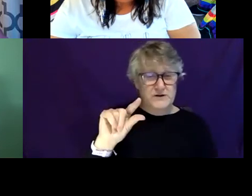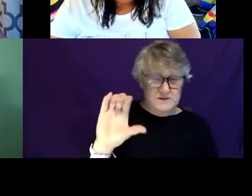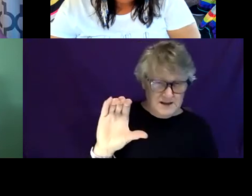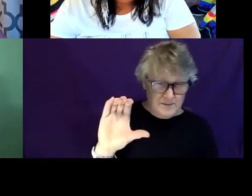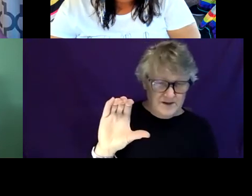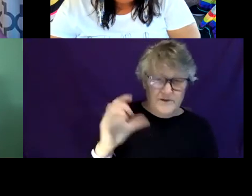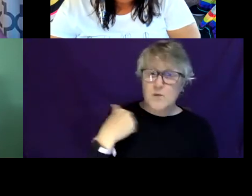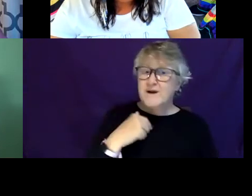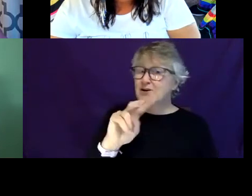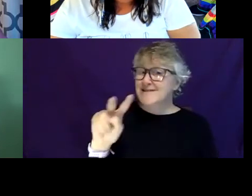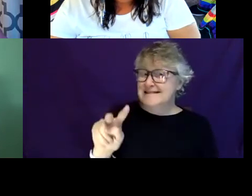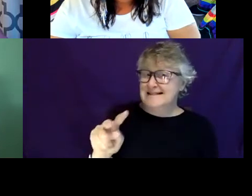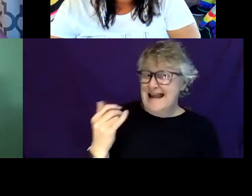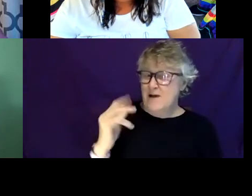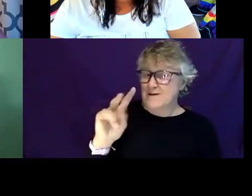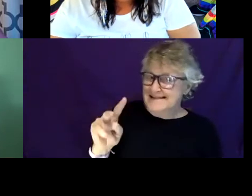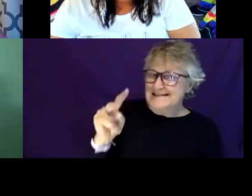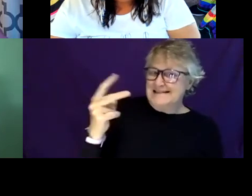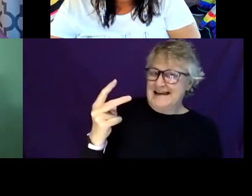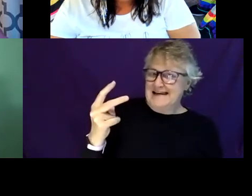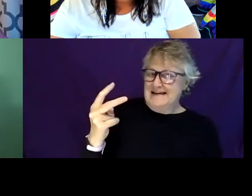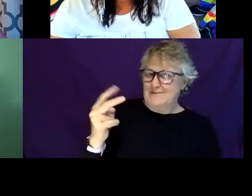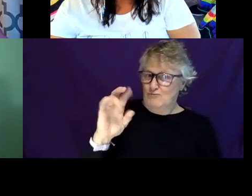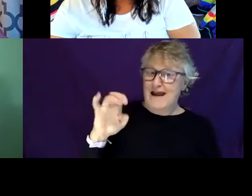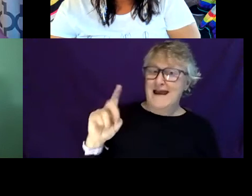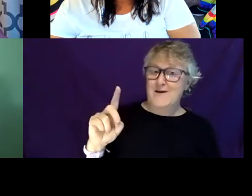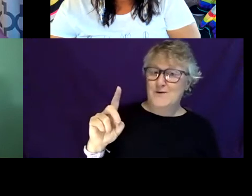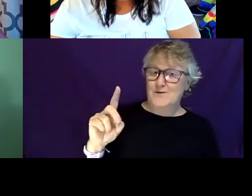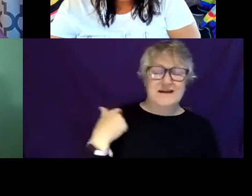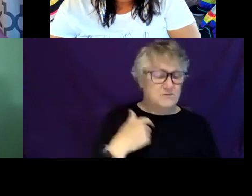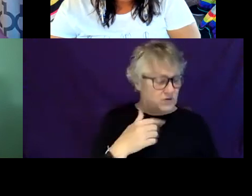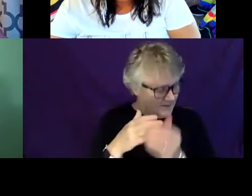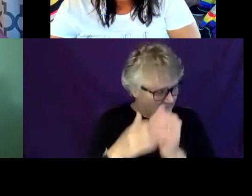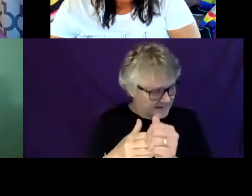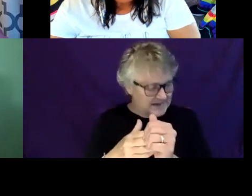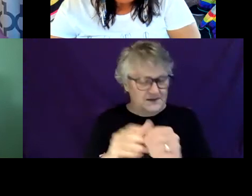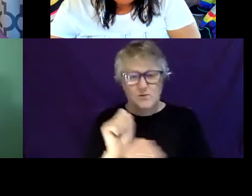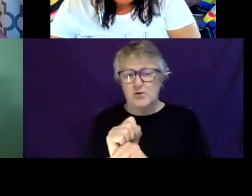We're in our second round, and we're leading that work from our community.